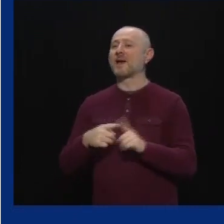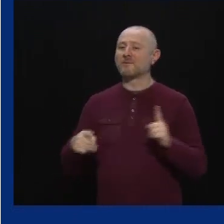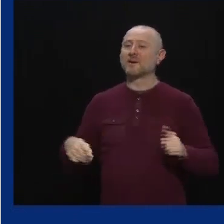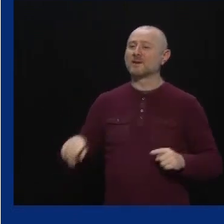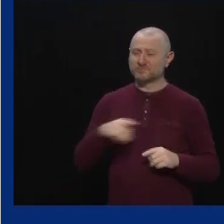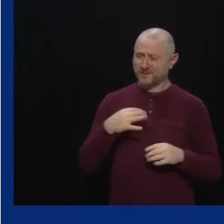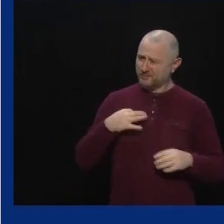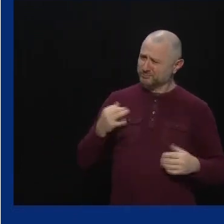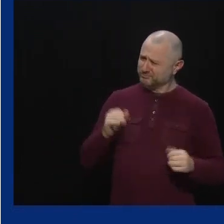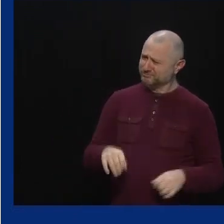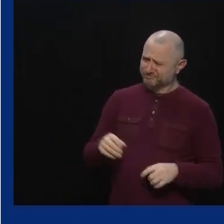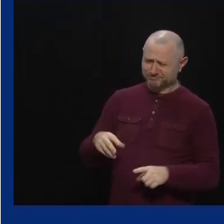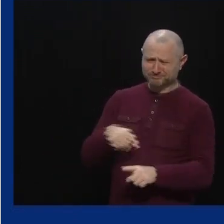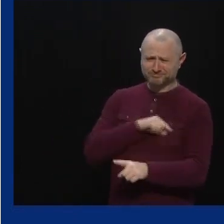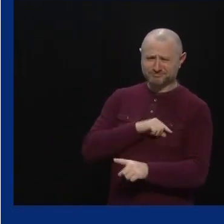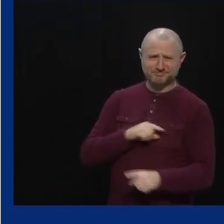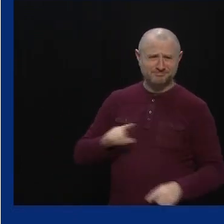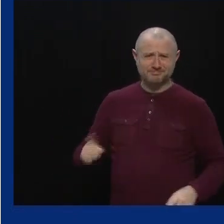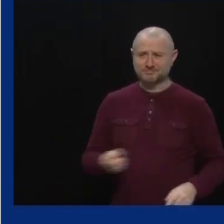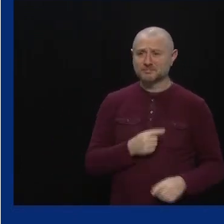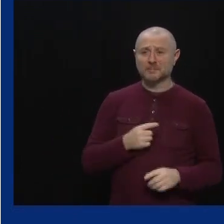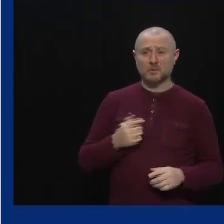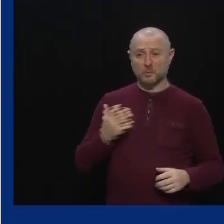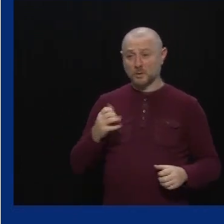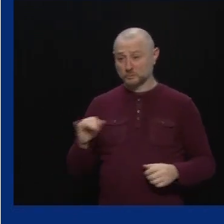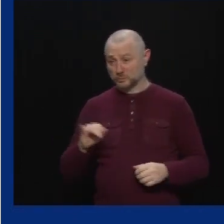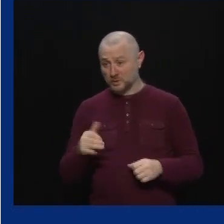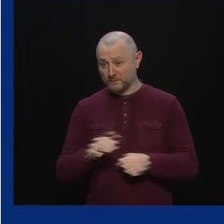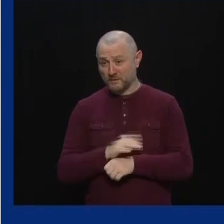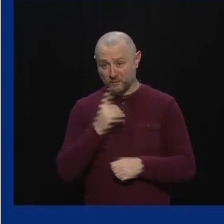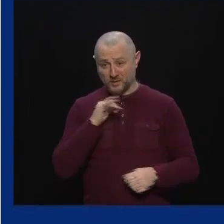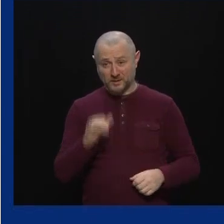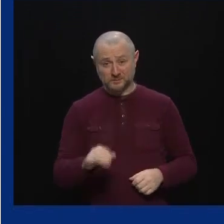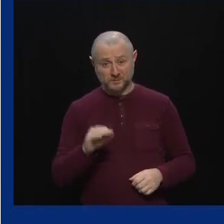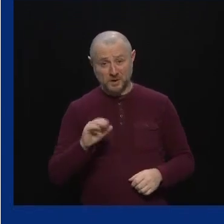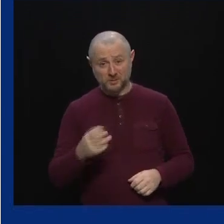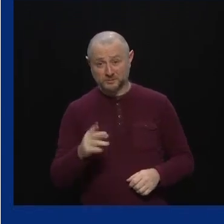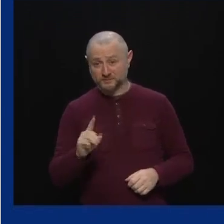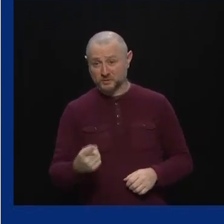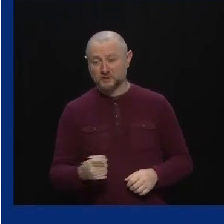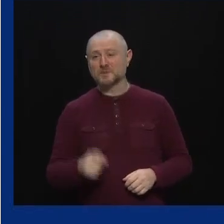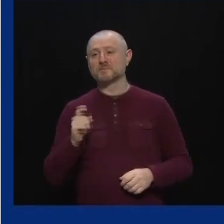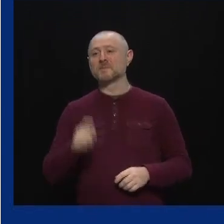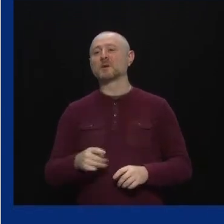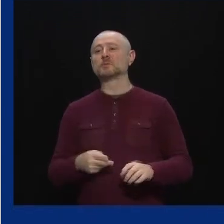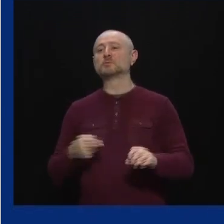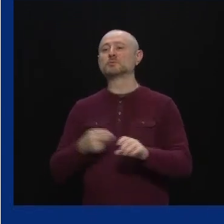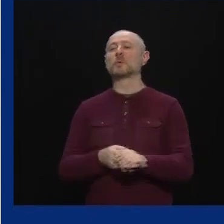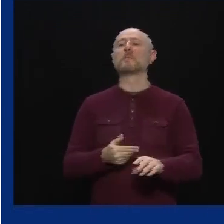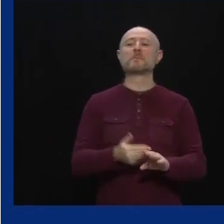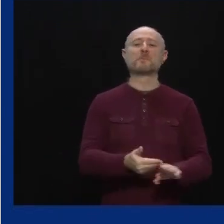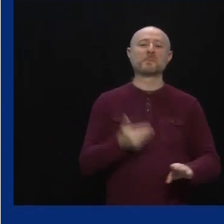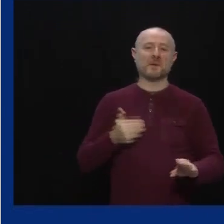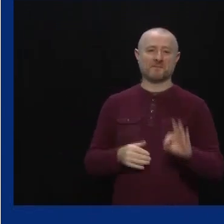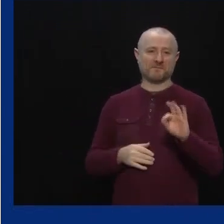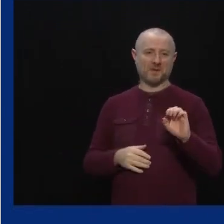YORKERS IN HALF. WE STILL HAVE ABOUT 900,000 NEW YORKERS WHO DON'T HAVE COVERAGE. AND AT LEAST HALF OF THEM ARE ELIGIBLE FOR IT.